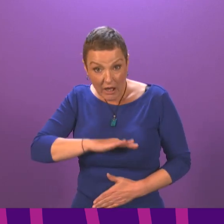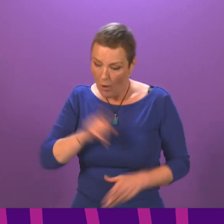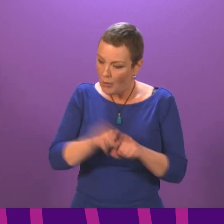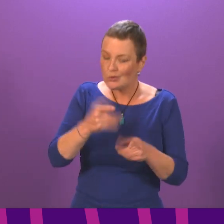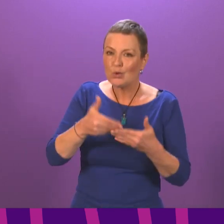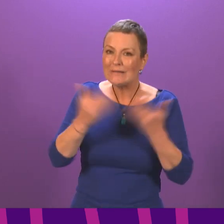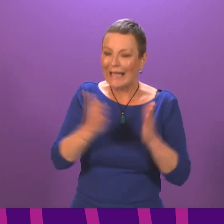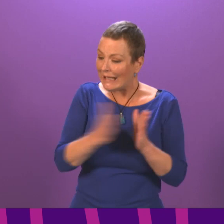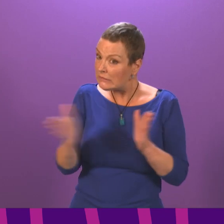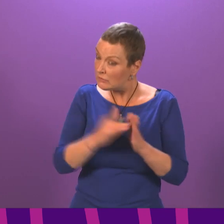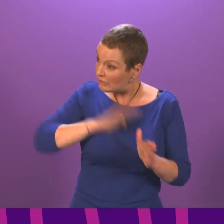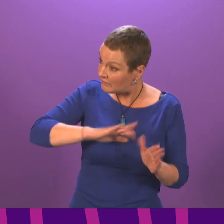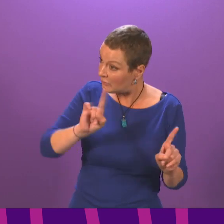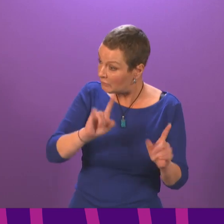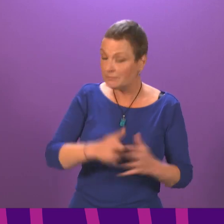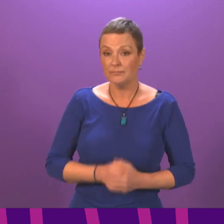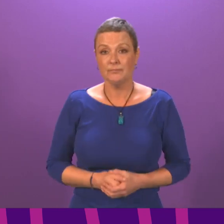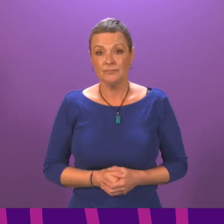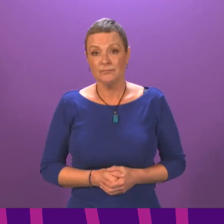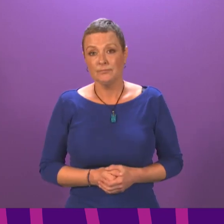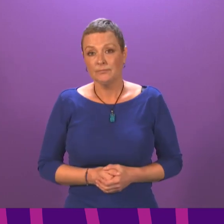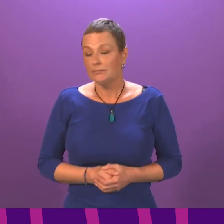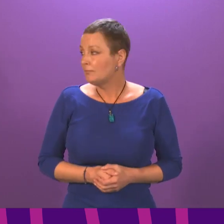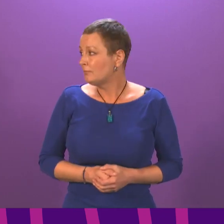The First Minister (Nicola Sturgeon): I would be grateful if Daniel Johnson could